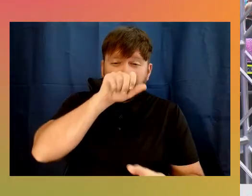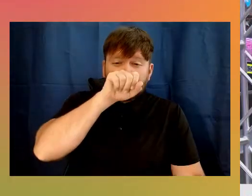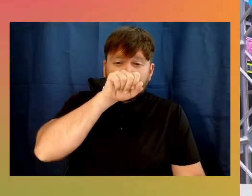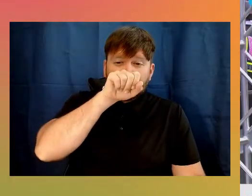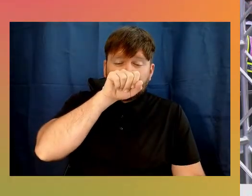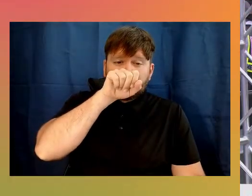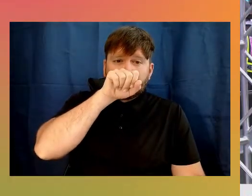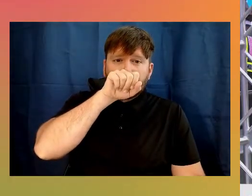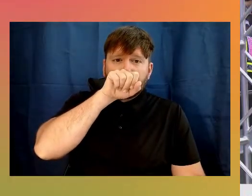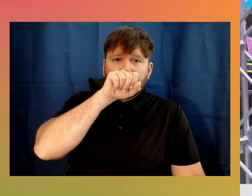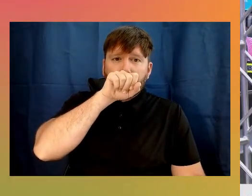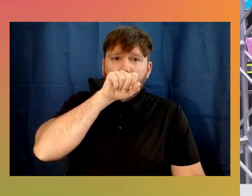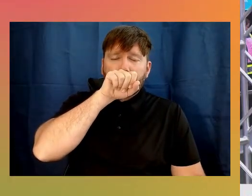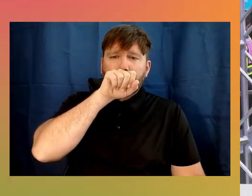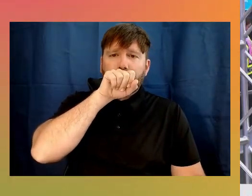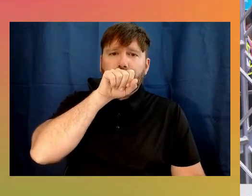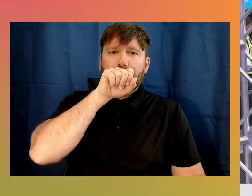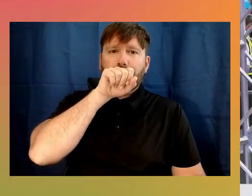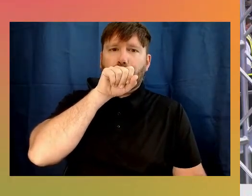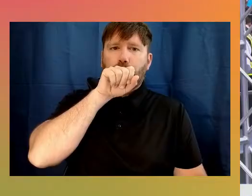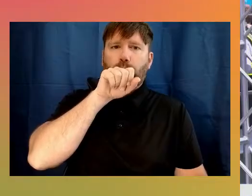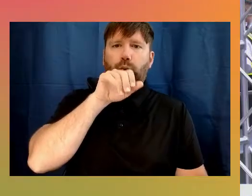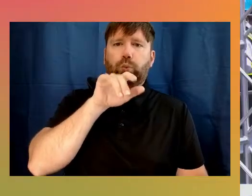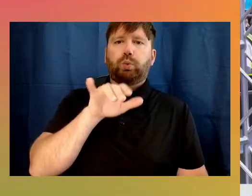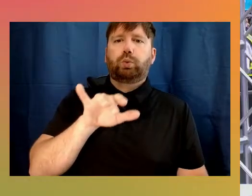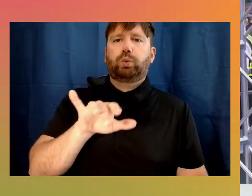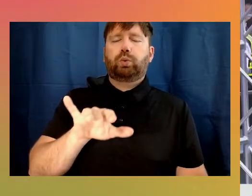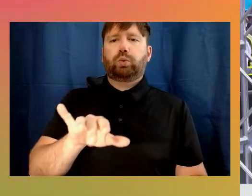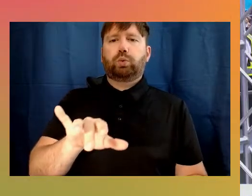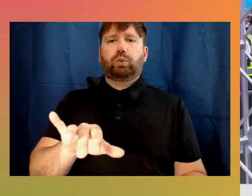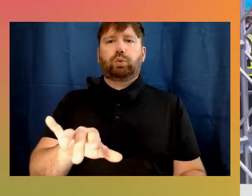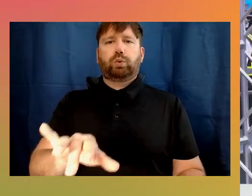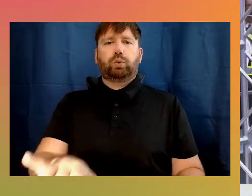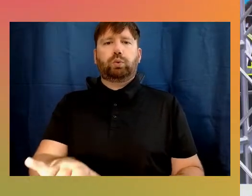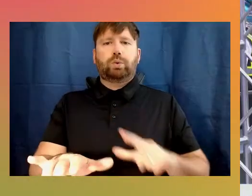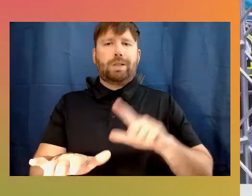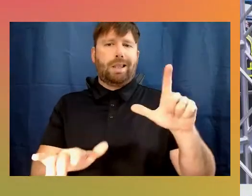GOT SO MANY OPTIONS.